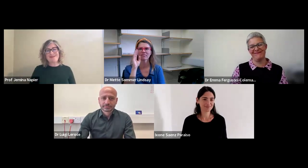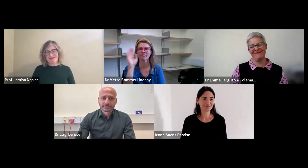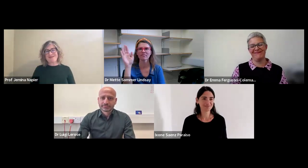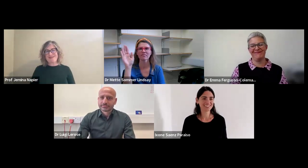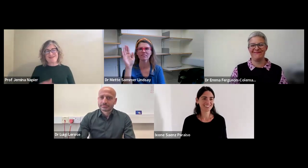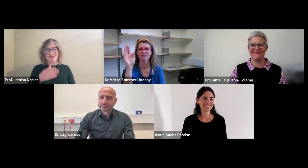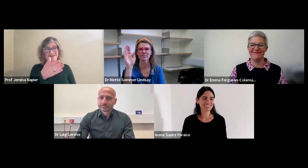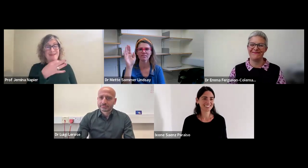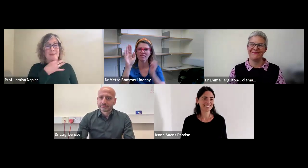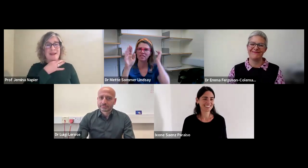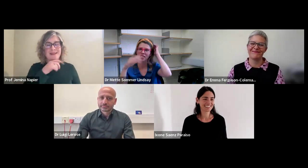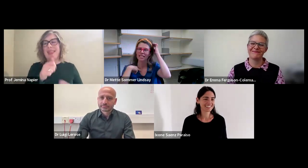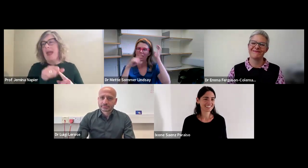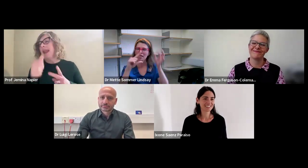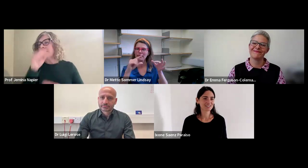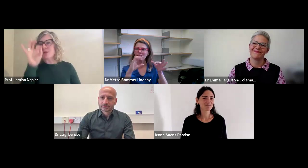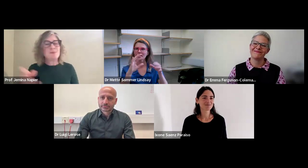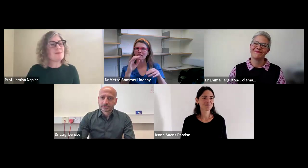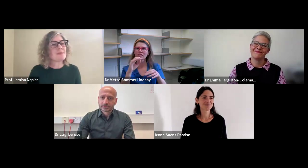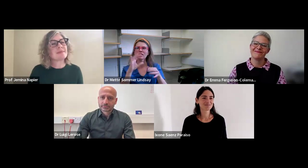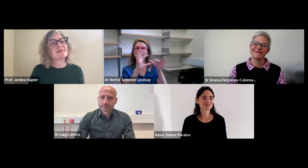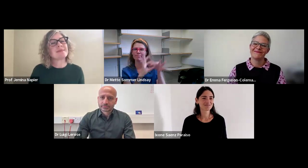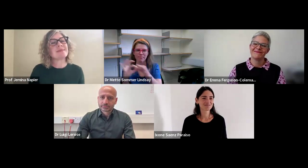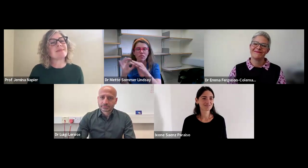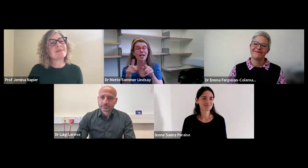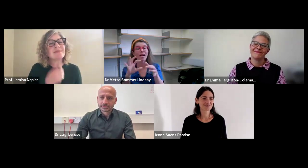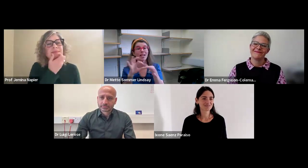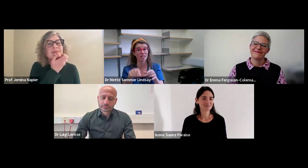Jemina: fingers crossed, not yet indeed. Mette, and then we'll go on to another question.